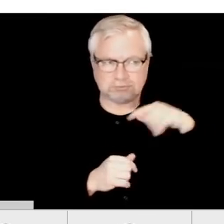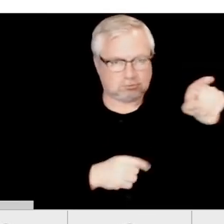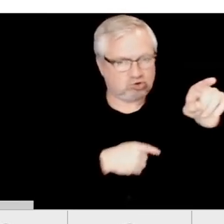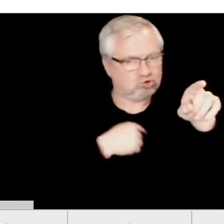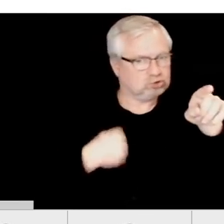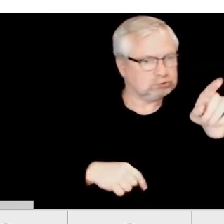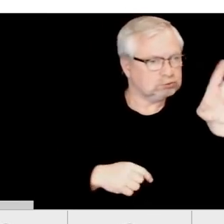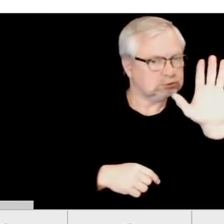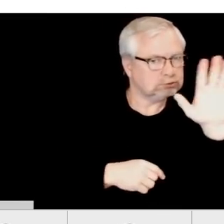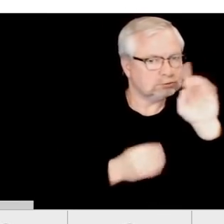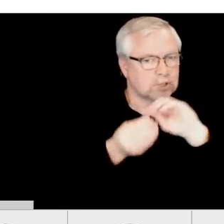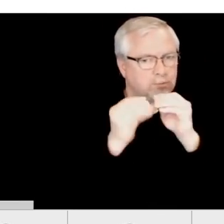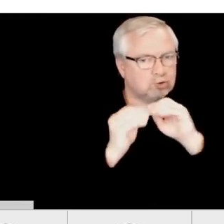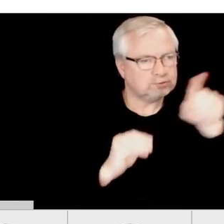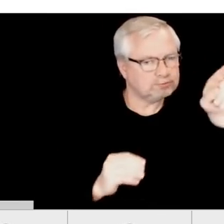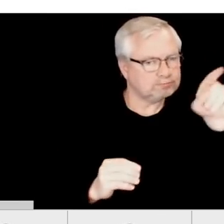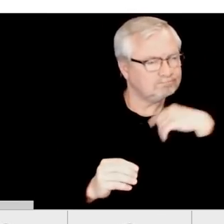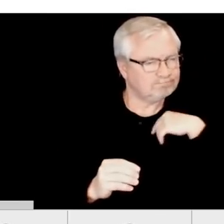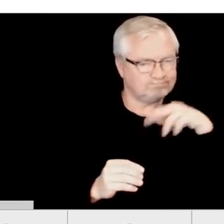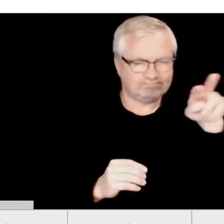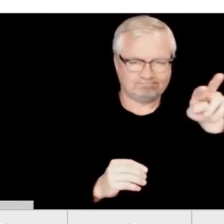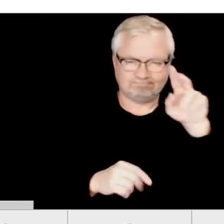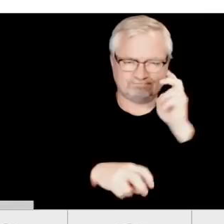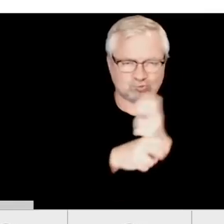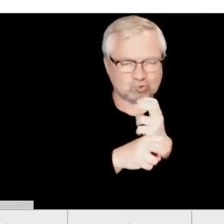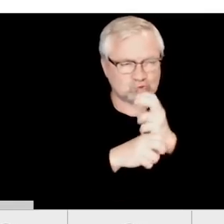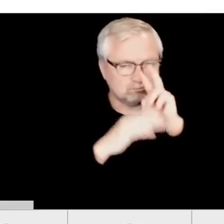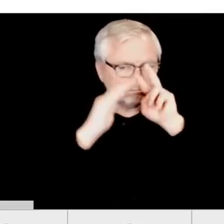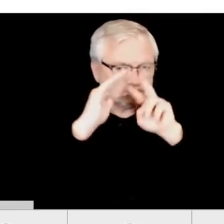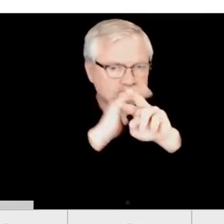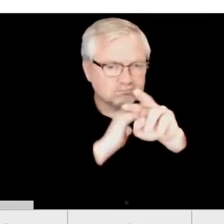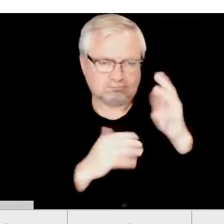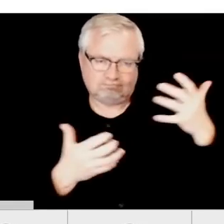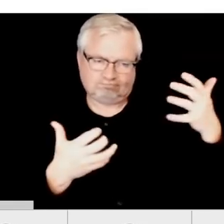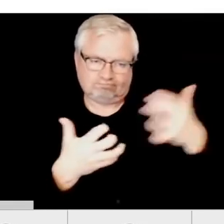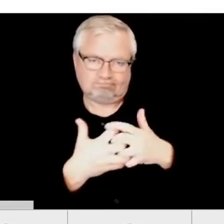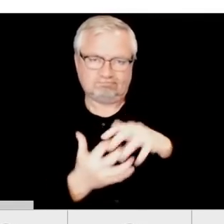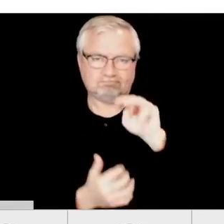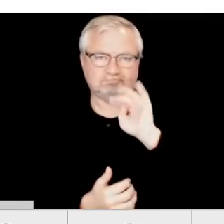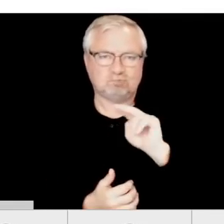in the U.S. including that mitigation was very different from what we